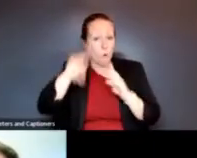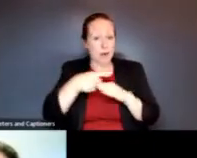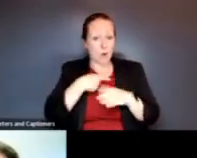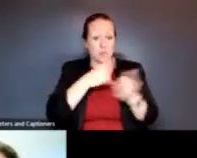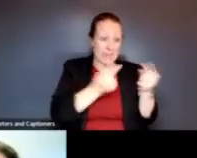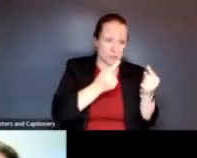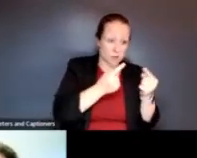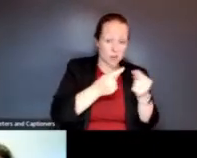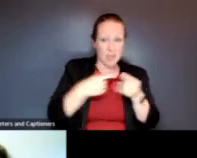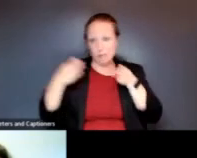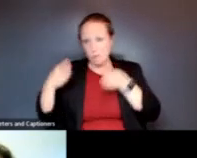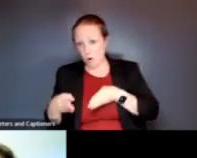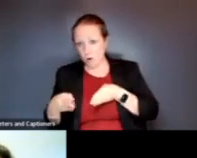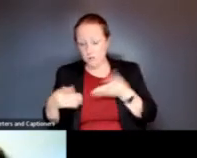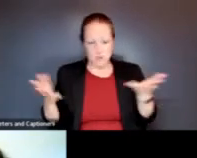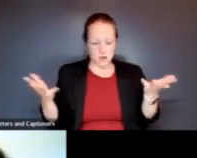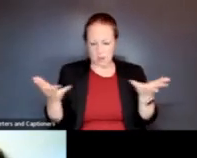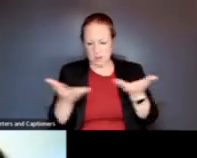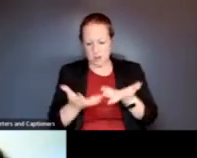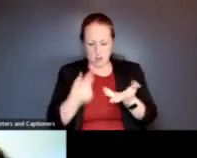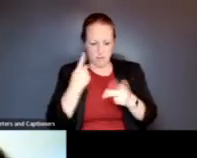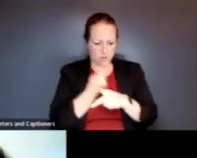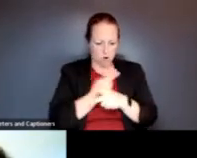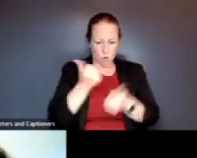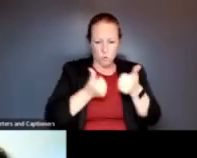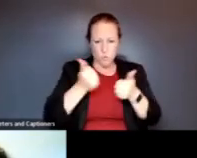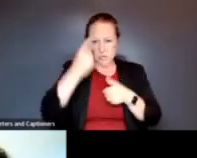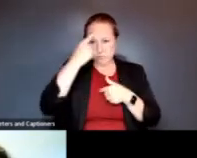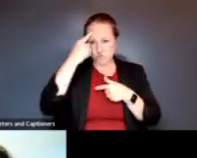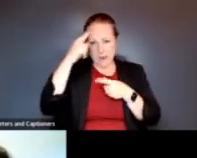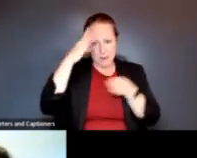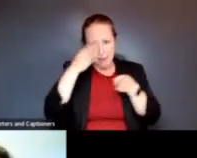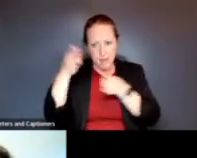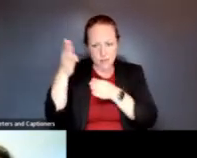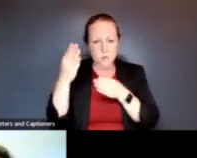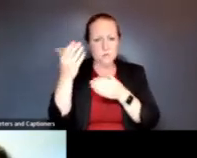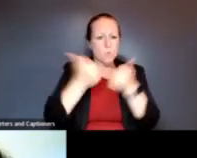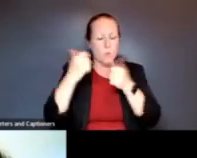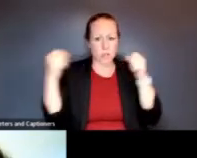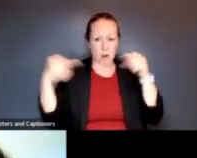hypothesis about what brain pathways and what neurotransmitters sort of might be disrupted and try to target